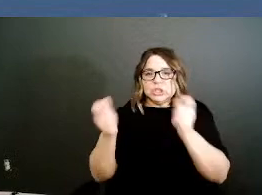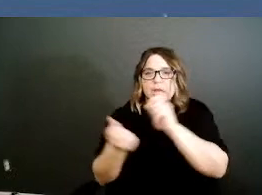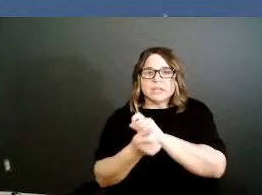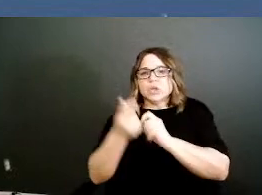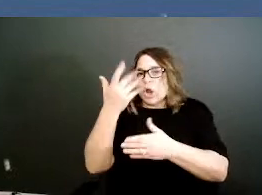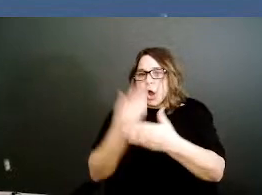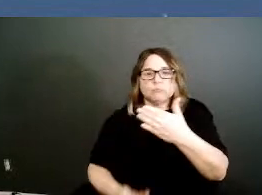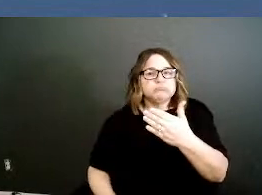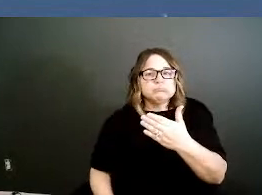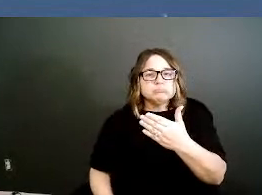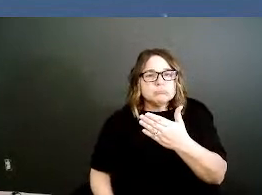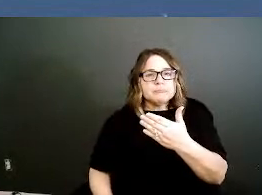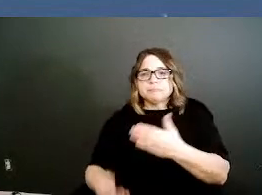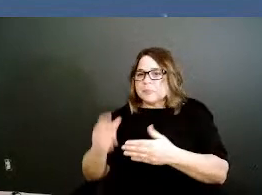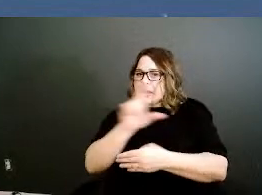THAT'S A DANGEROUS SITUATION AND GIVING MORE MONEY FOR